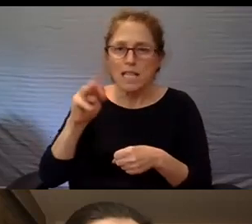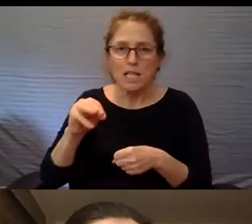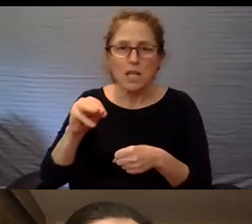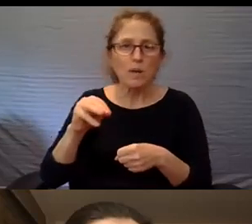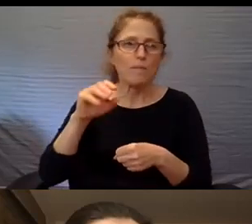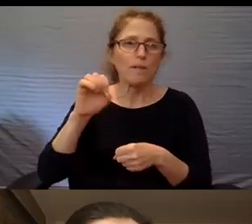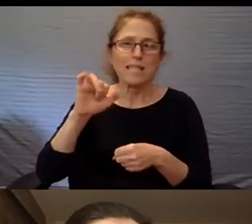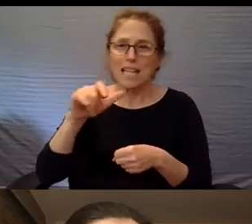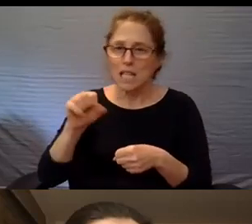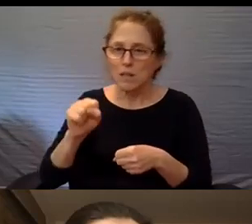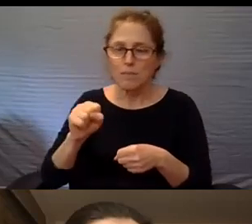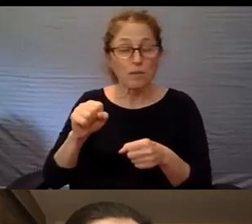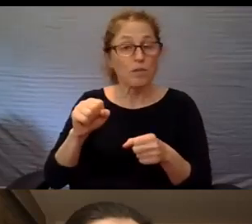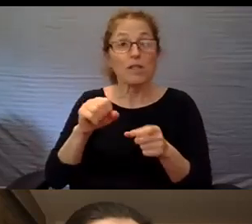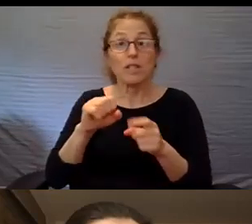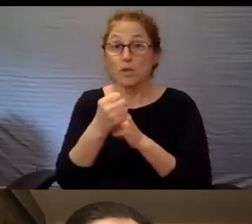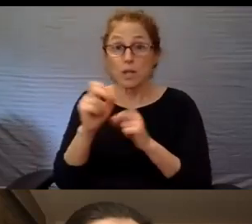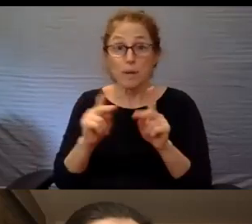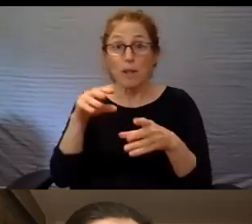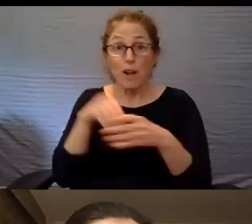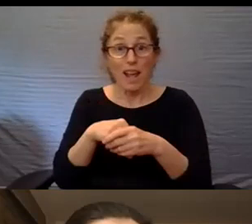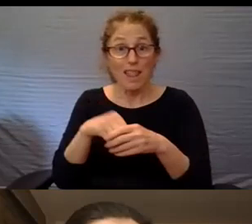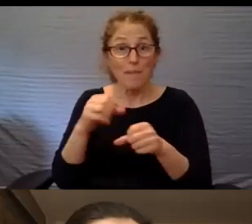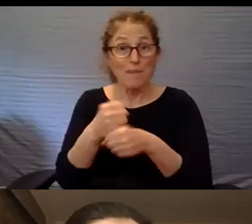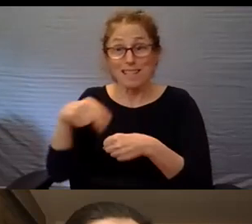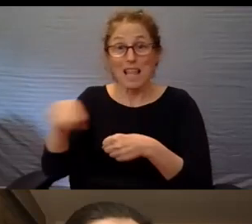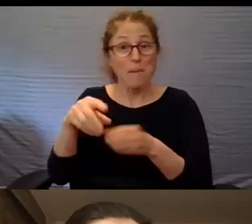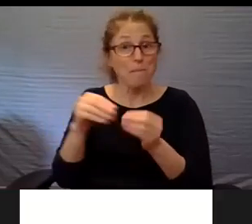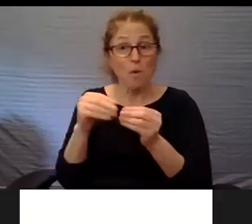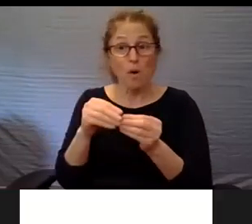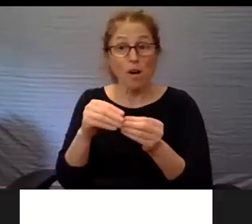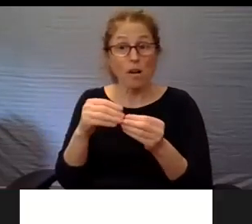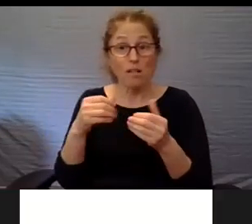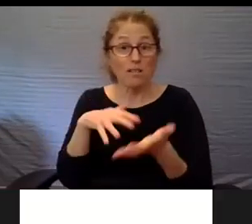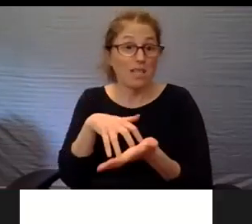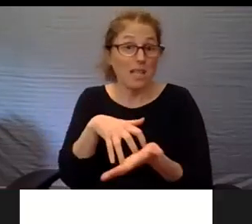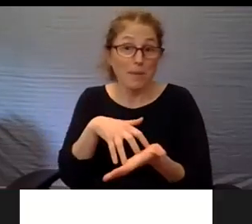Does anyone want to comment on that?